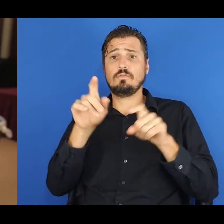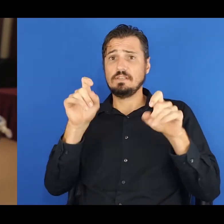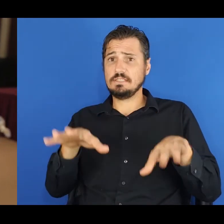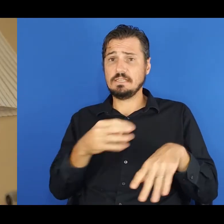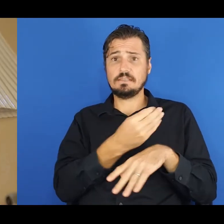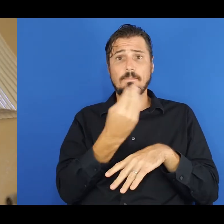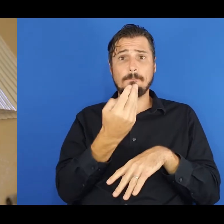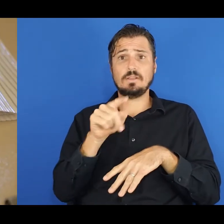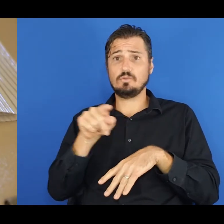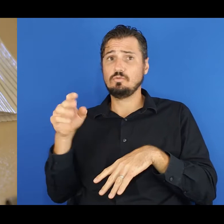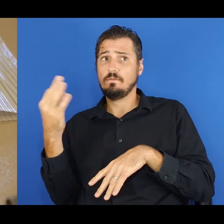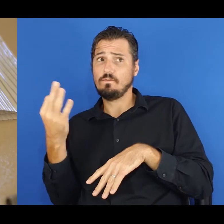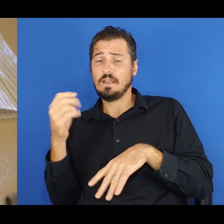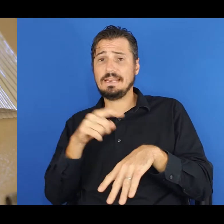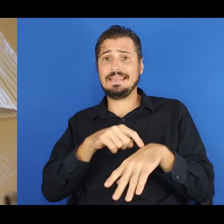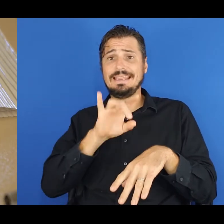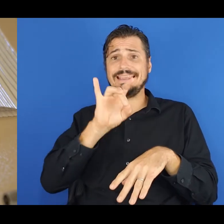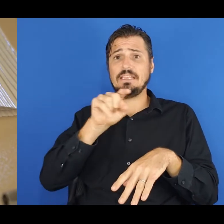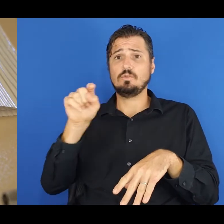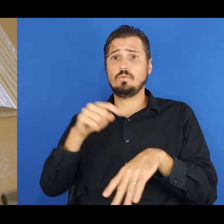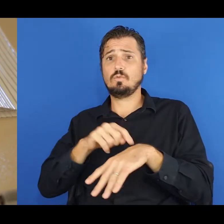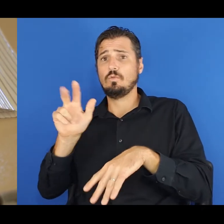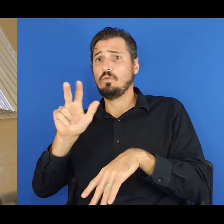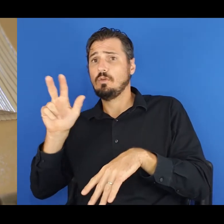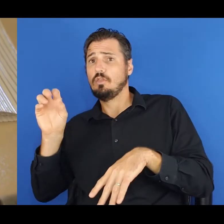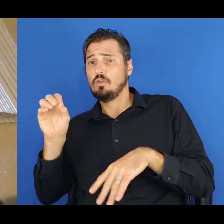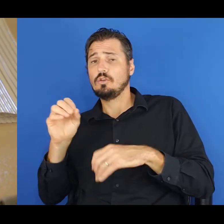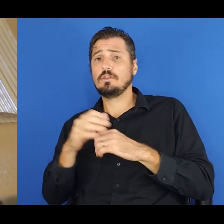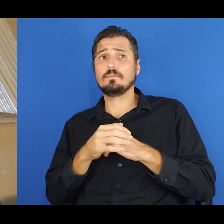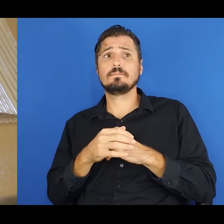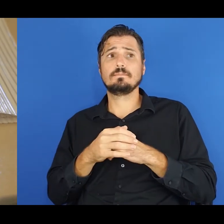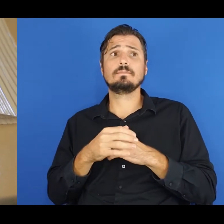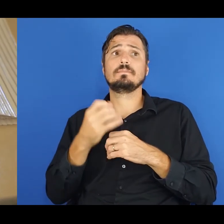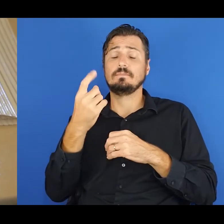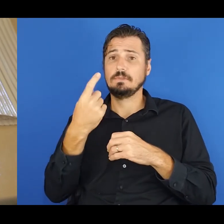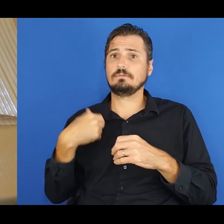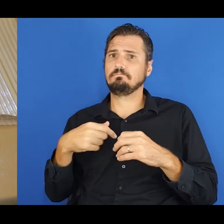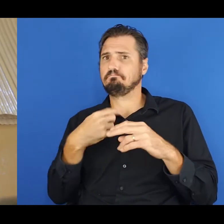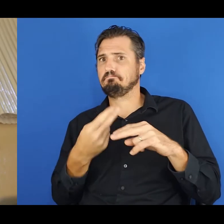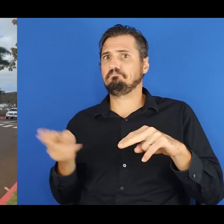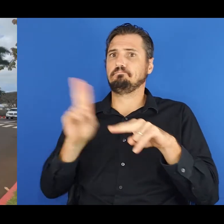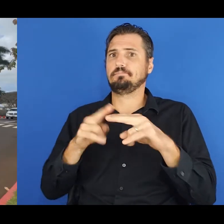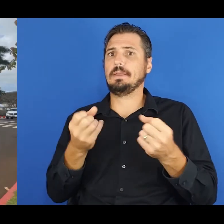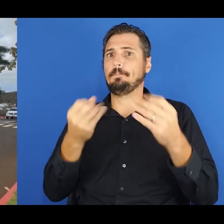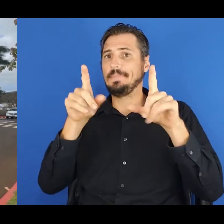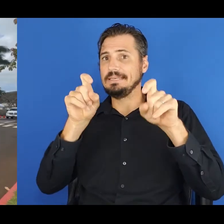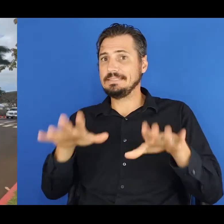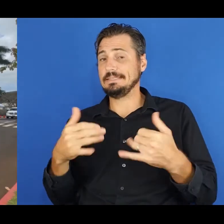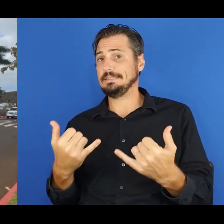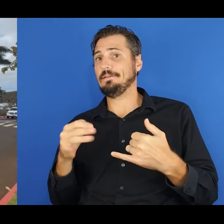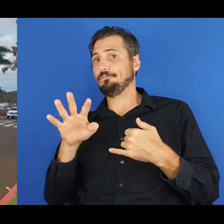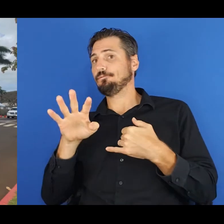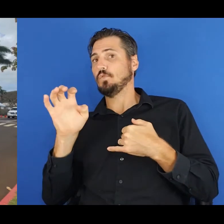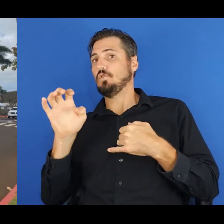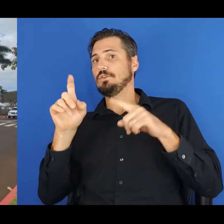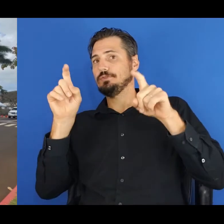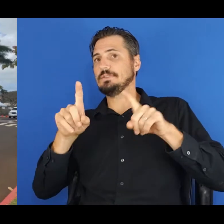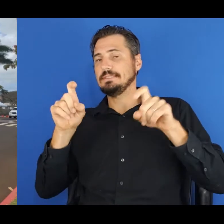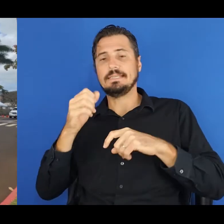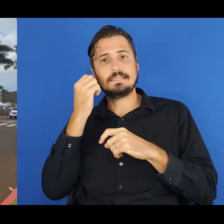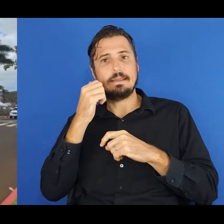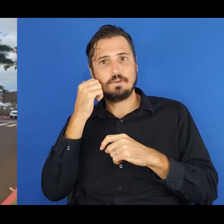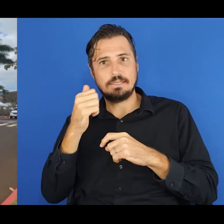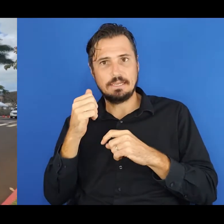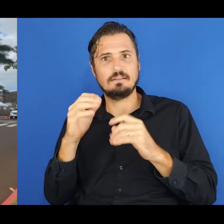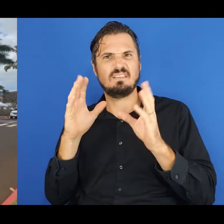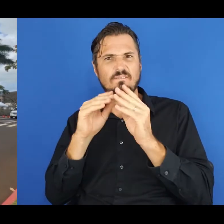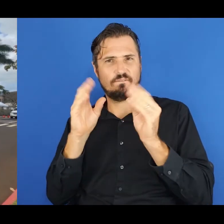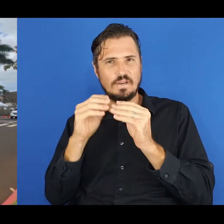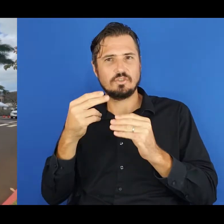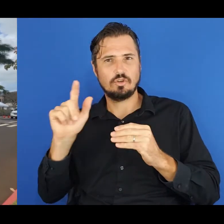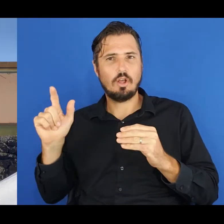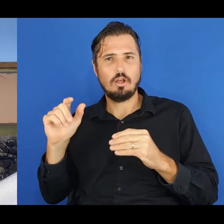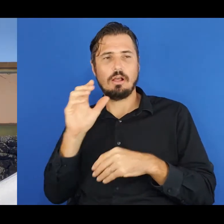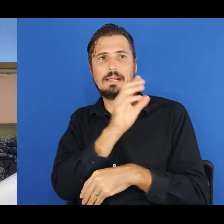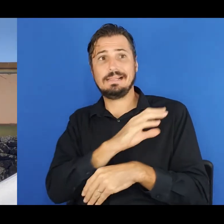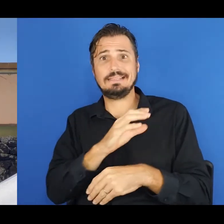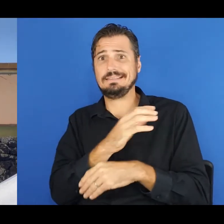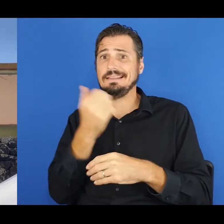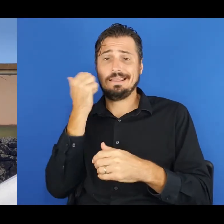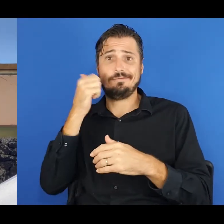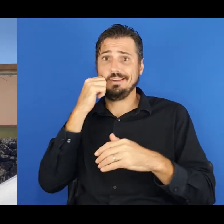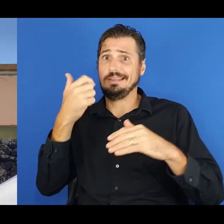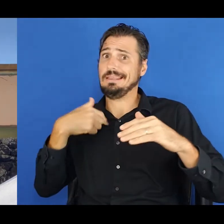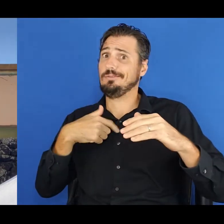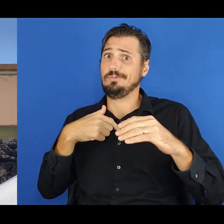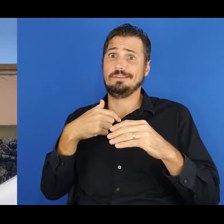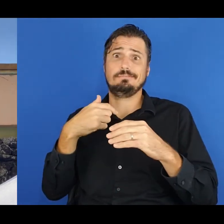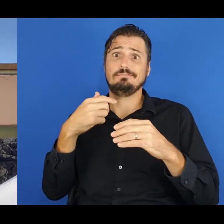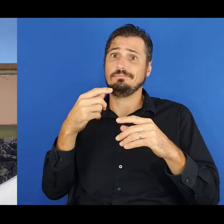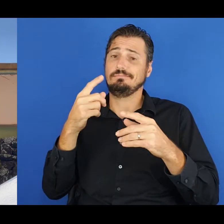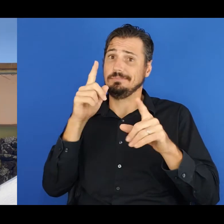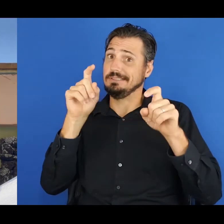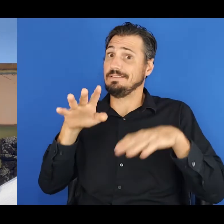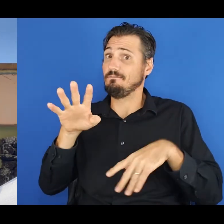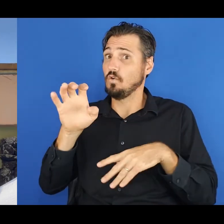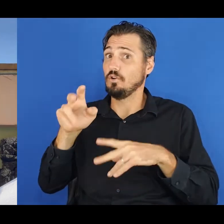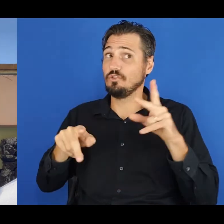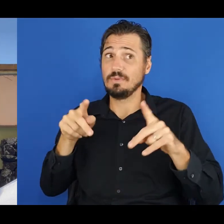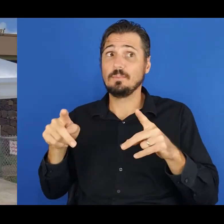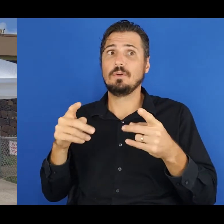Hall, Monday through Fridays from 8 a.m. to 3:30 p.m. We have increased our testing capacity to 400 tests per day at our Convention Hall clinic and are maxing out every day. To help relieve long